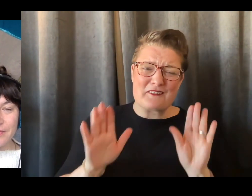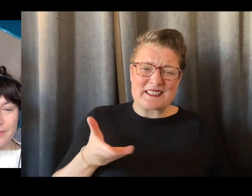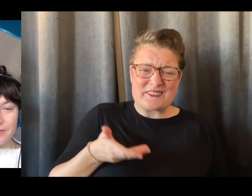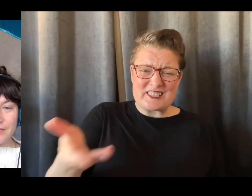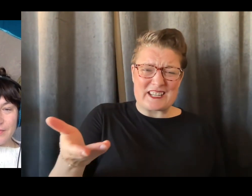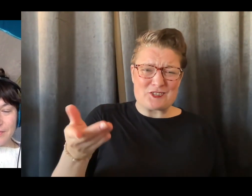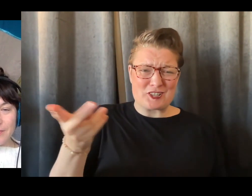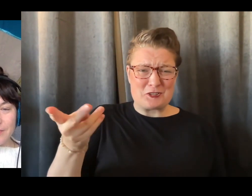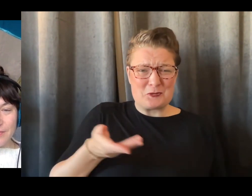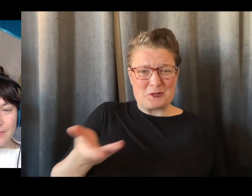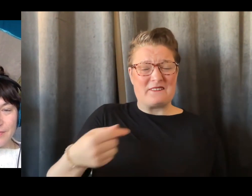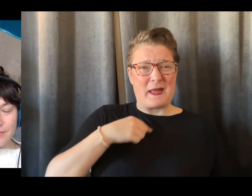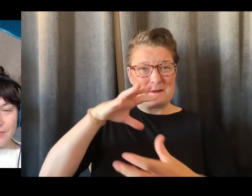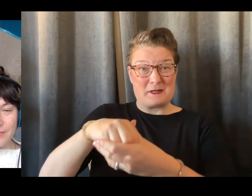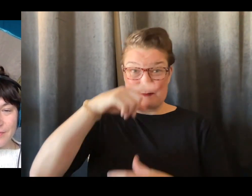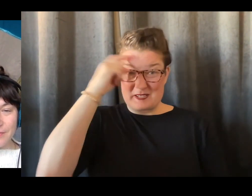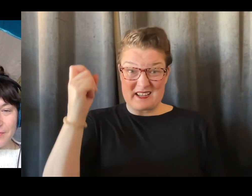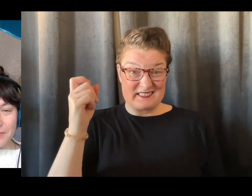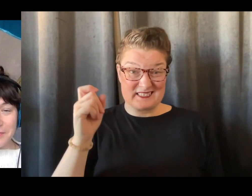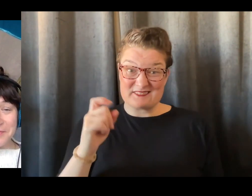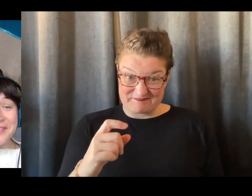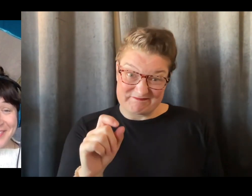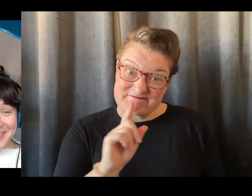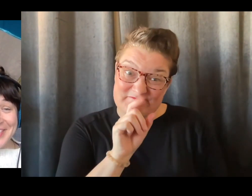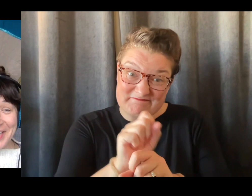I am just the right kind of Jew. Rebekah: Yes, you are